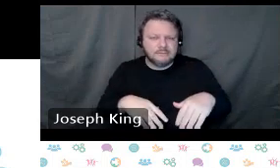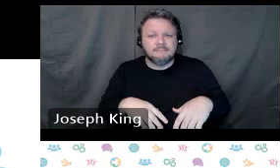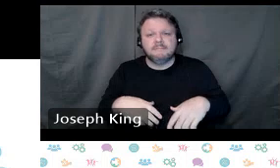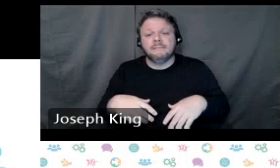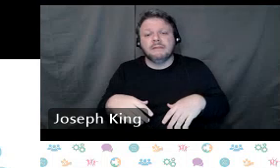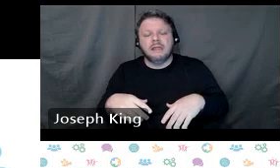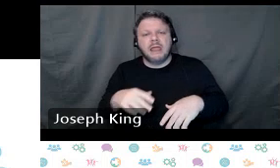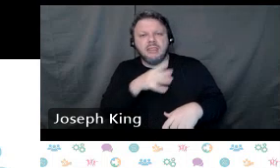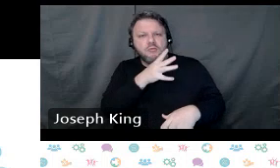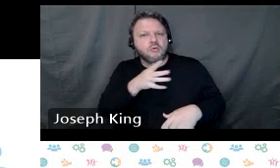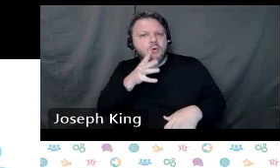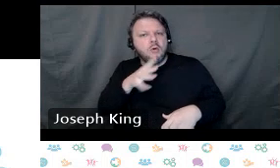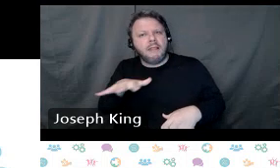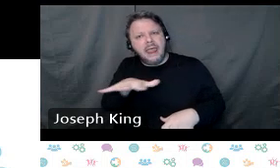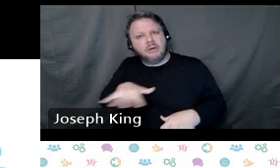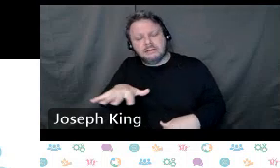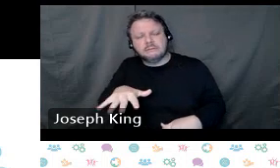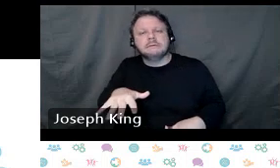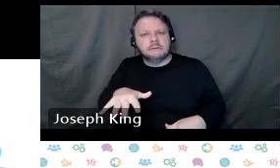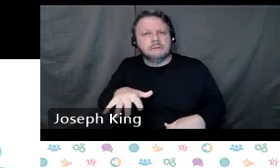And the rule areas are especially impacted.